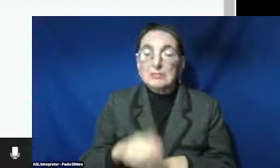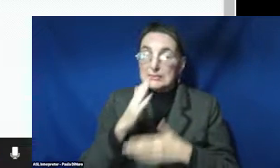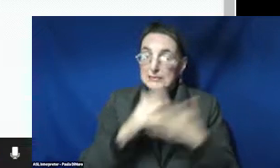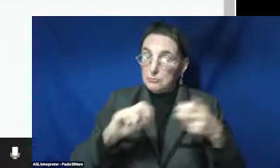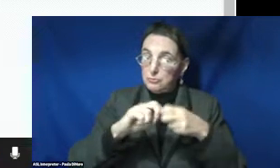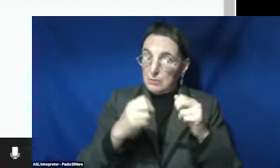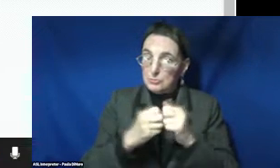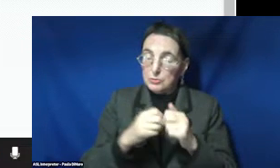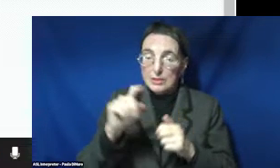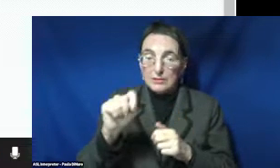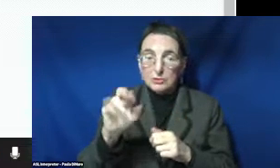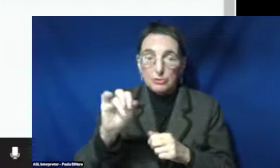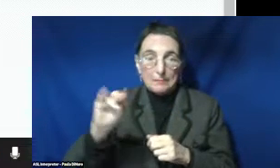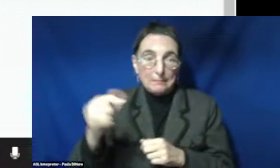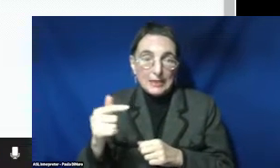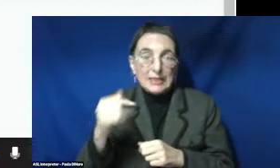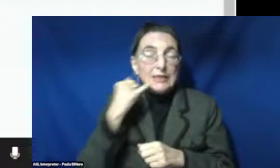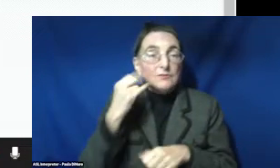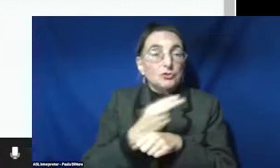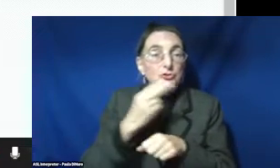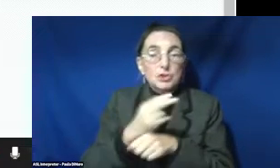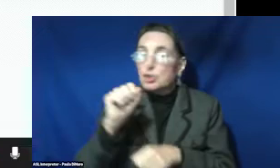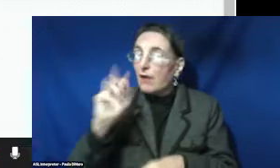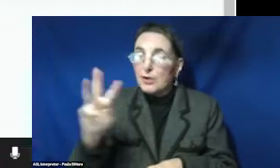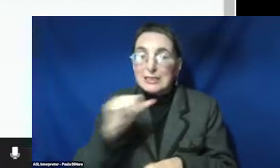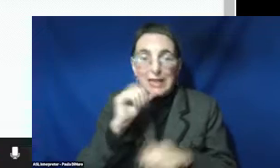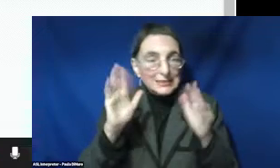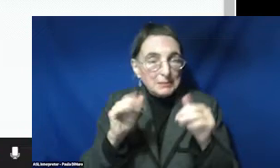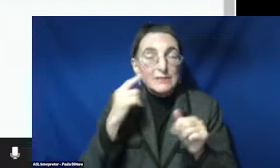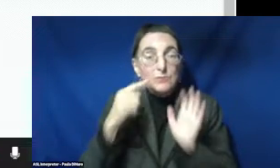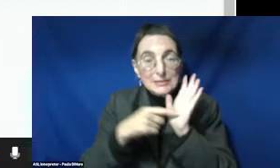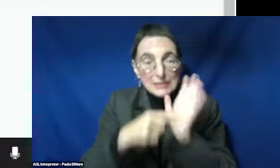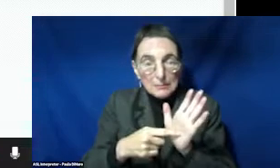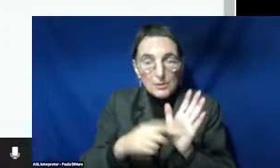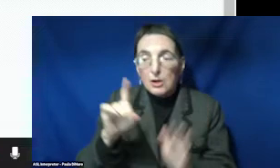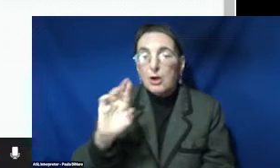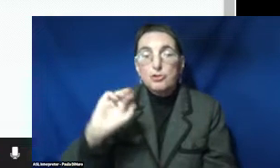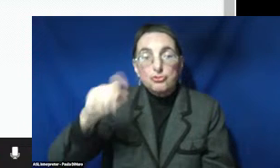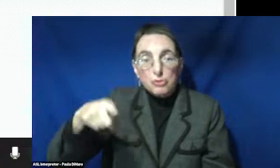So I know there's For example, Drobox has its own PDF editor.